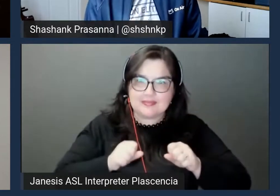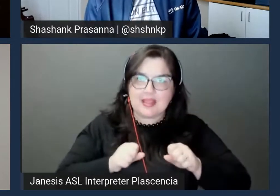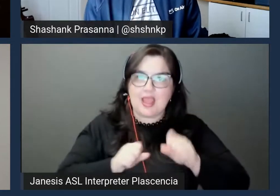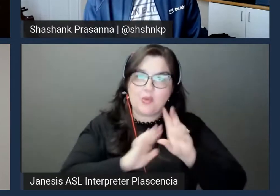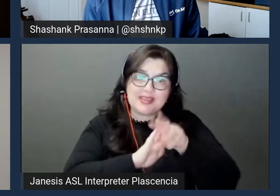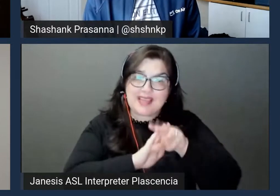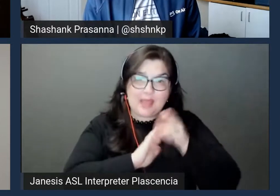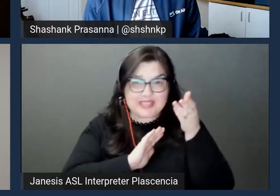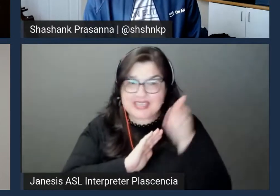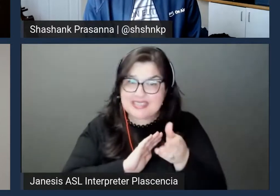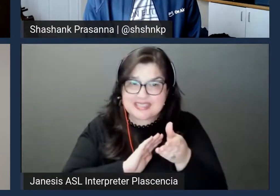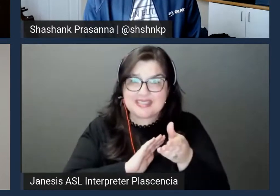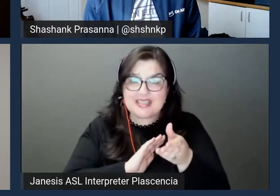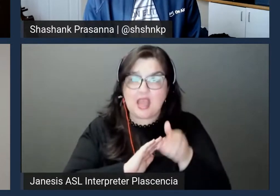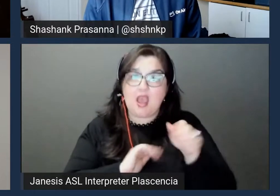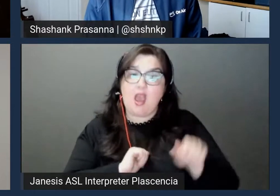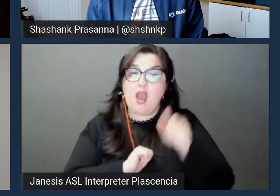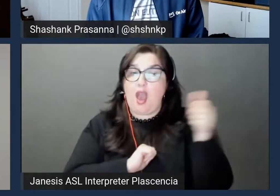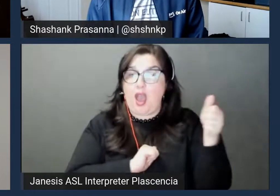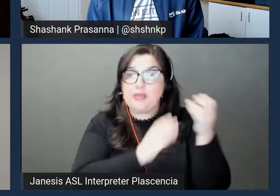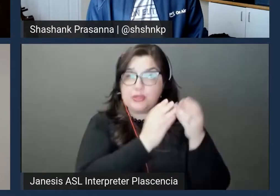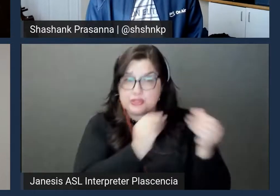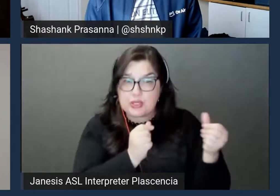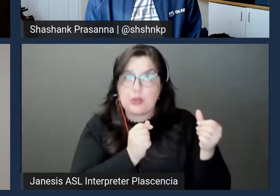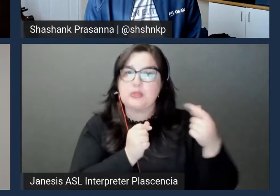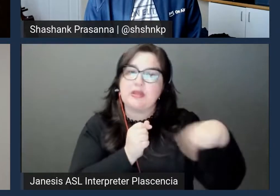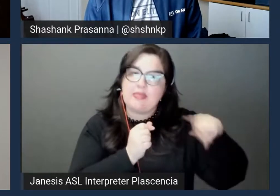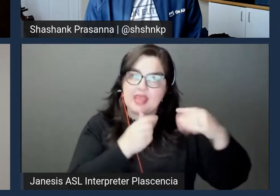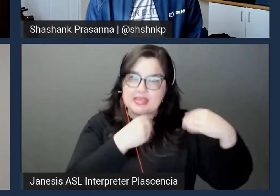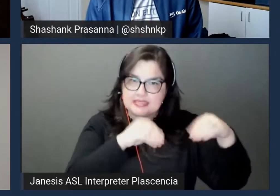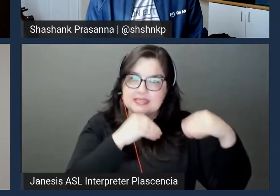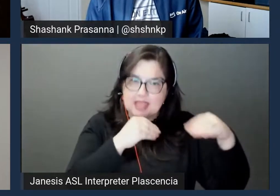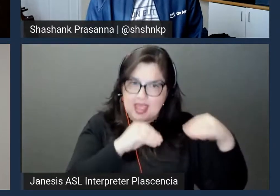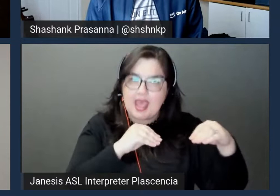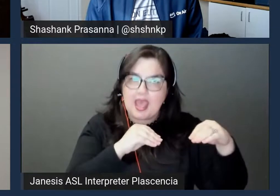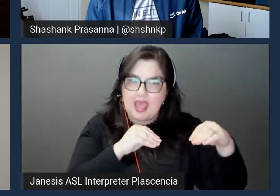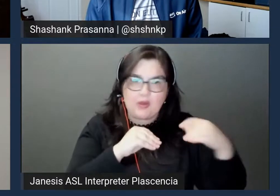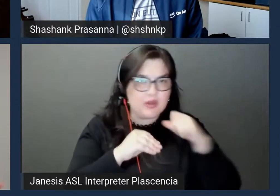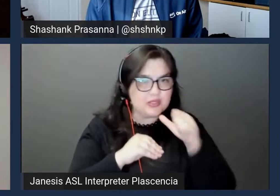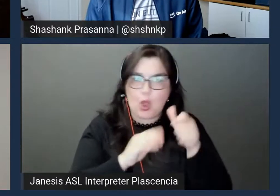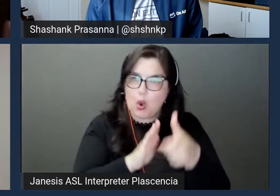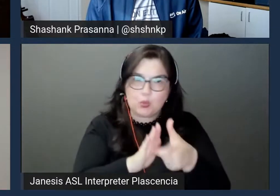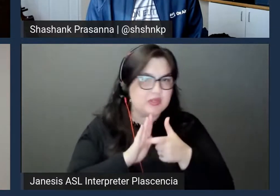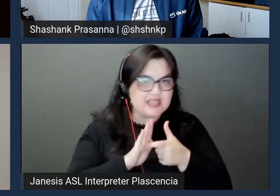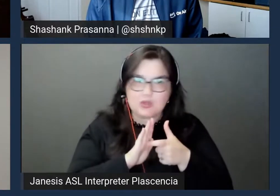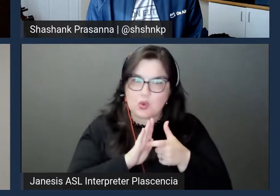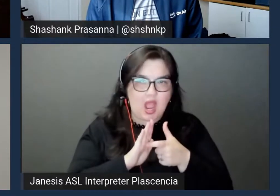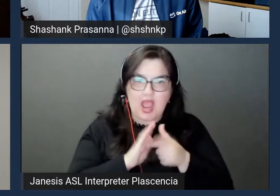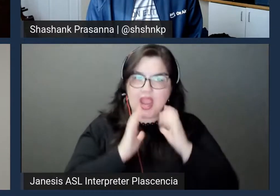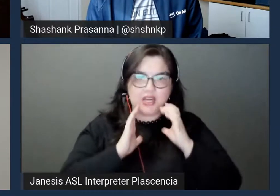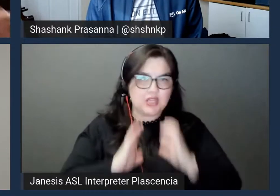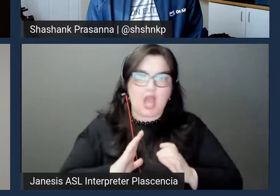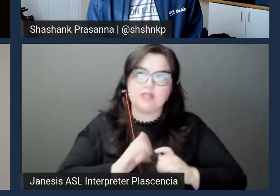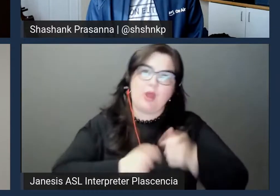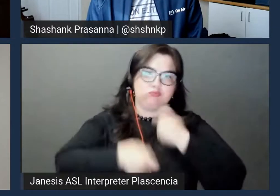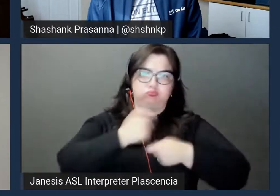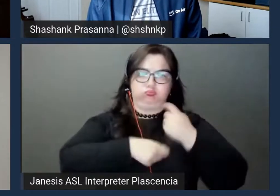Unlike many other solutions in the market, we don't require customers to rip and replace their entire camera infrastructure.